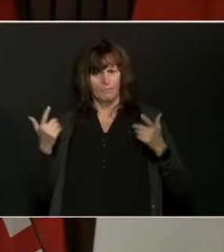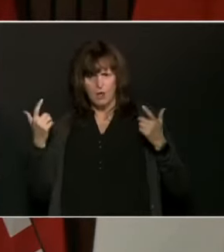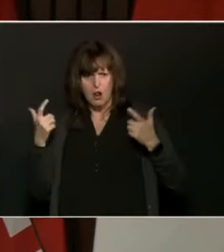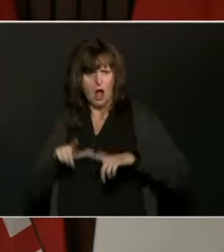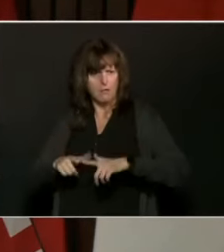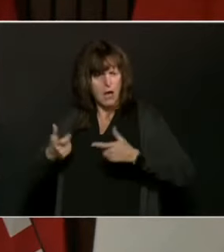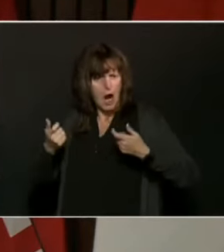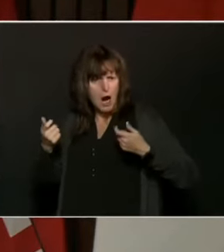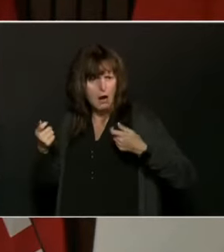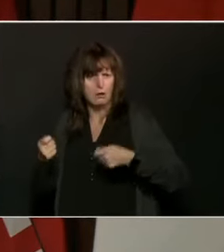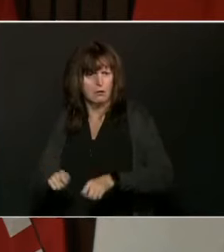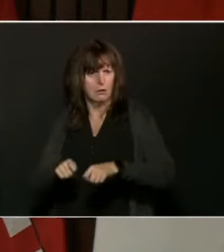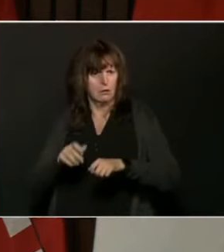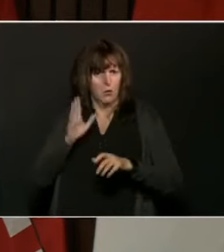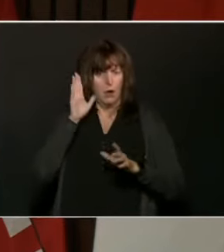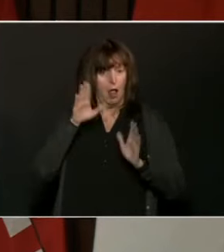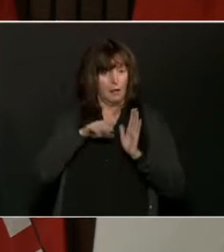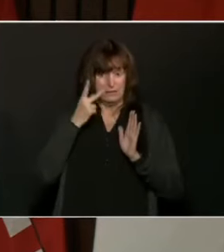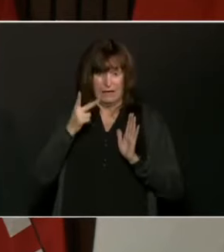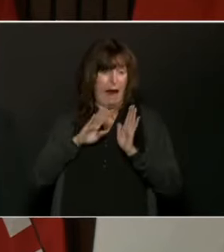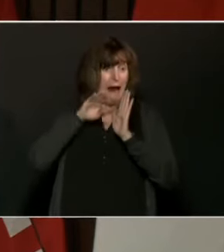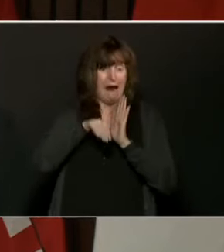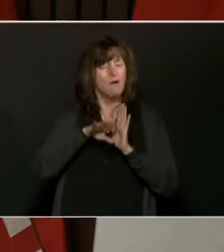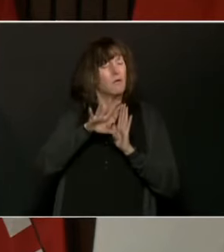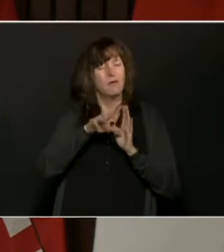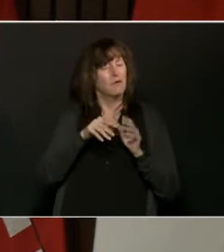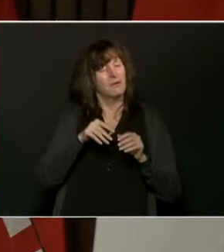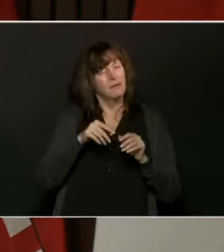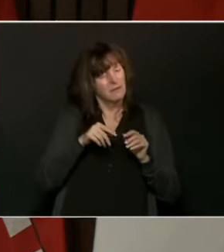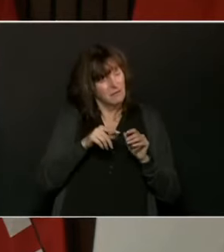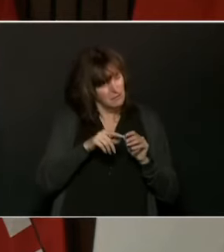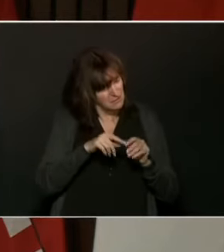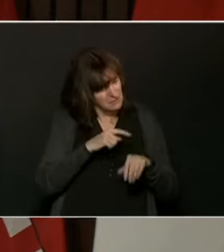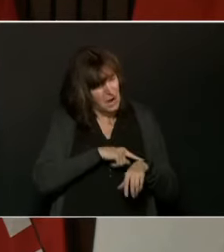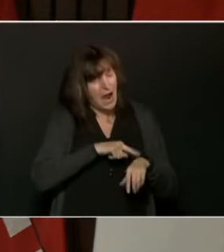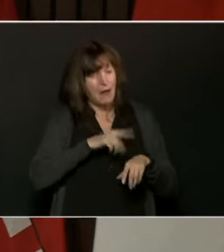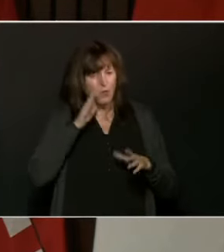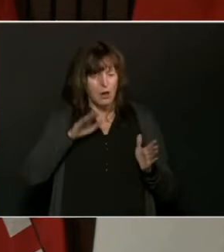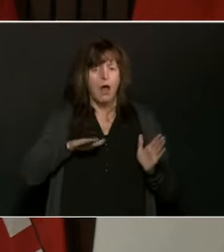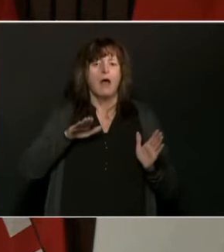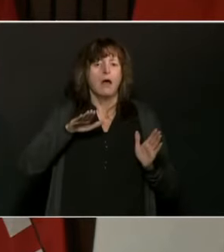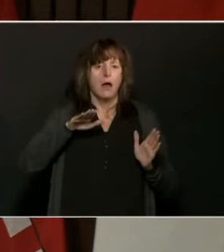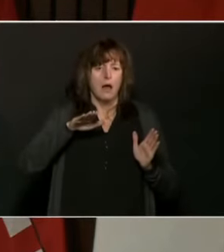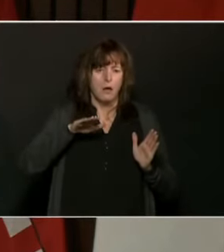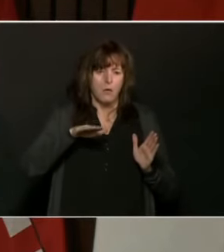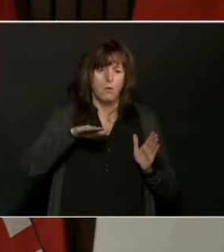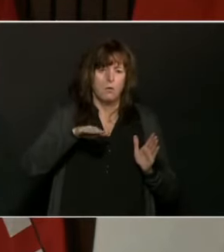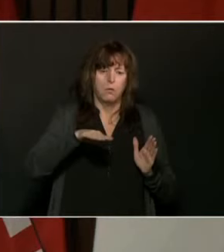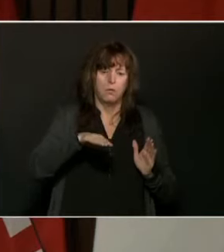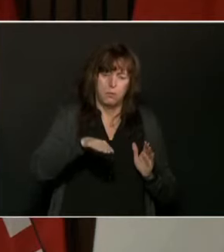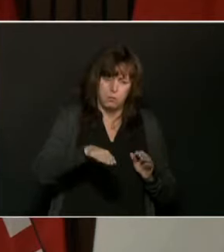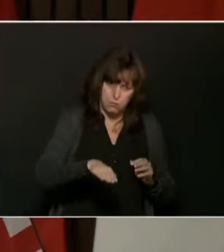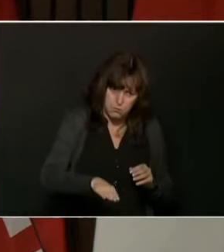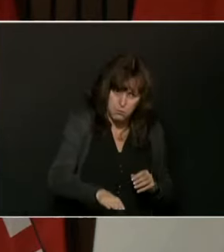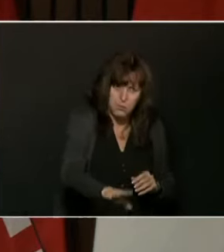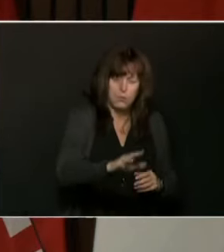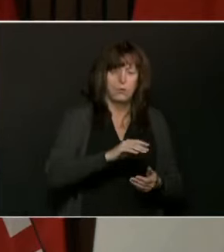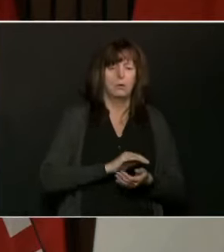EFFECTIVE, AND LONGER DURATIONS WILL BE MORE EFFECTIVE. SIX WEEKS GIVES US SIGNIFICANT ADDED LIKELY REDUCTION IN CASELOADS. THEY WON'T START COMING DOWN AT